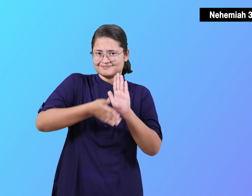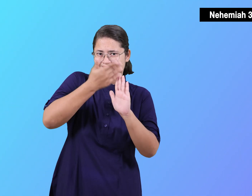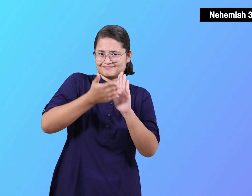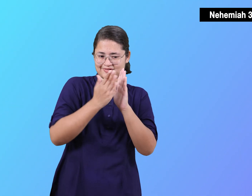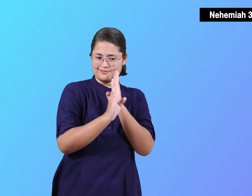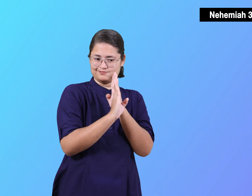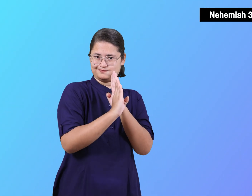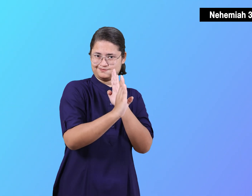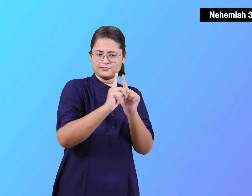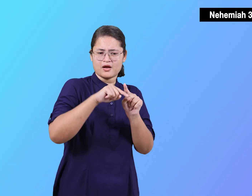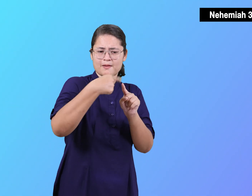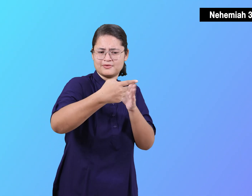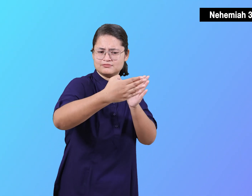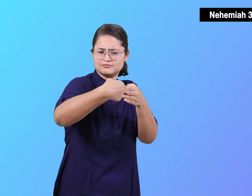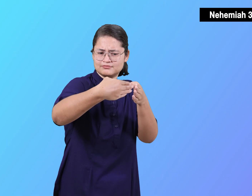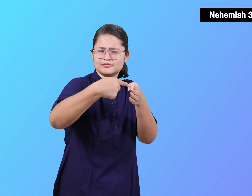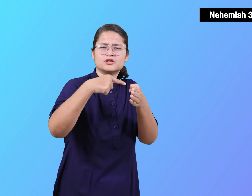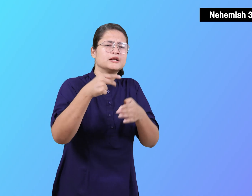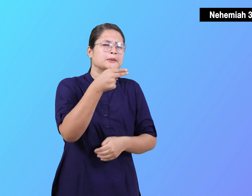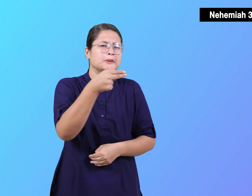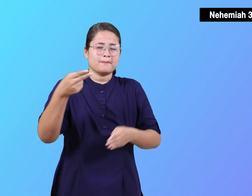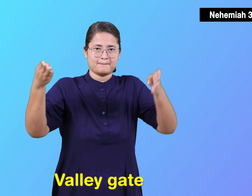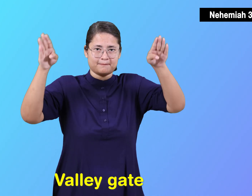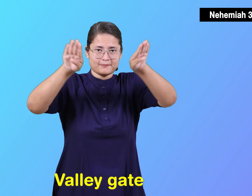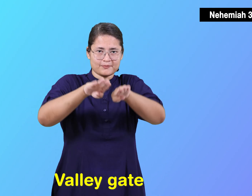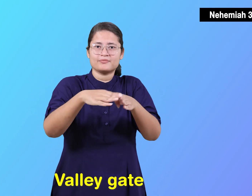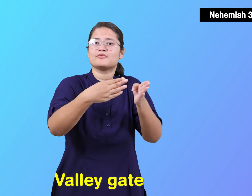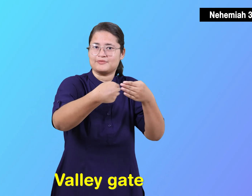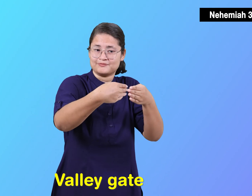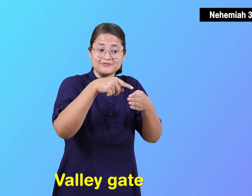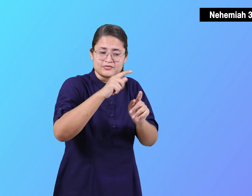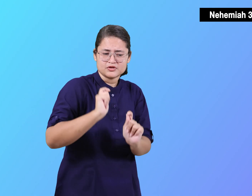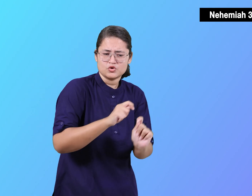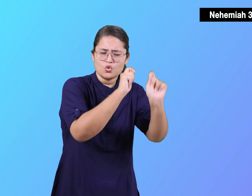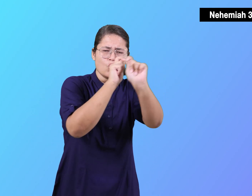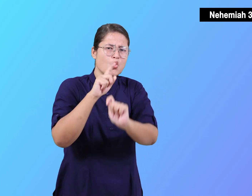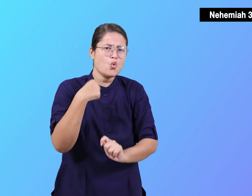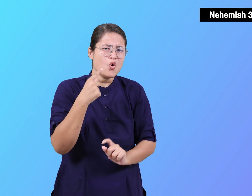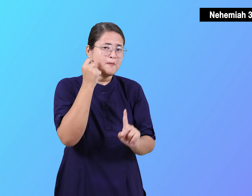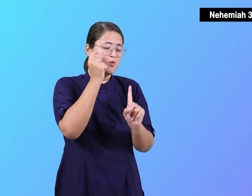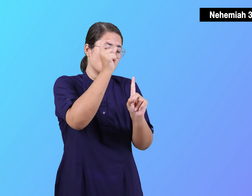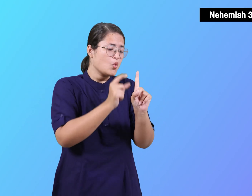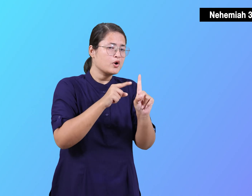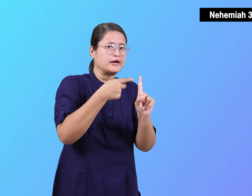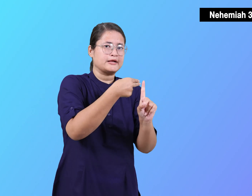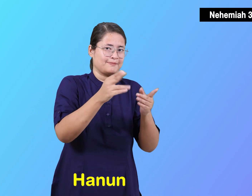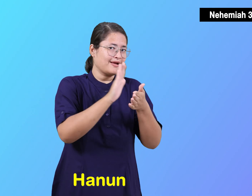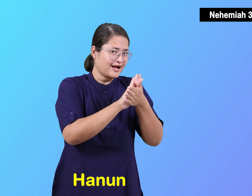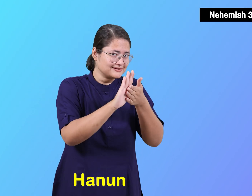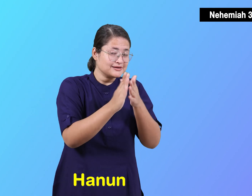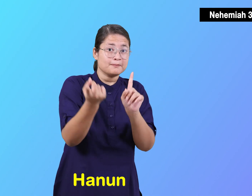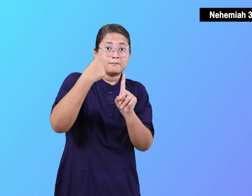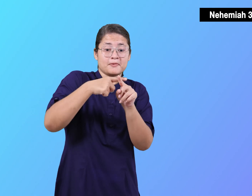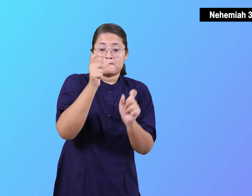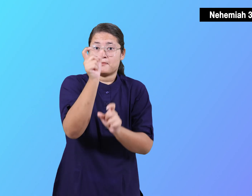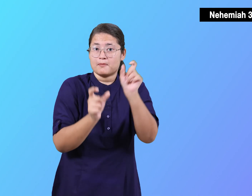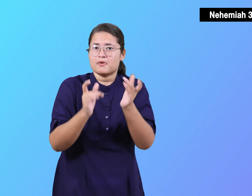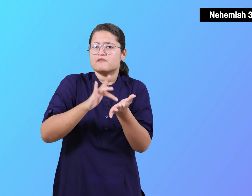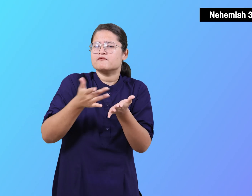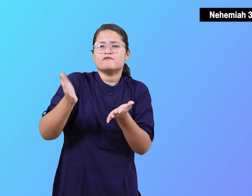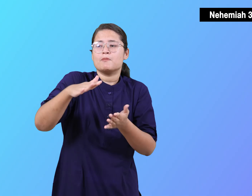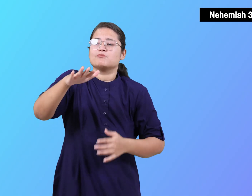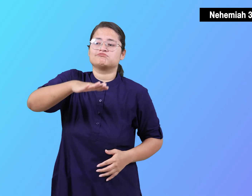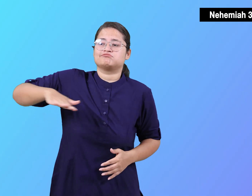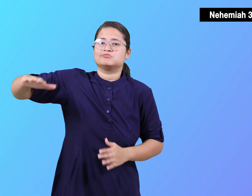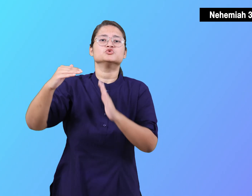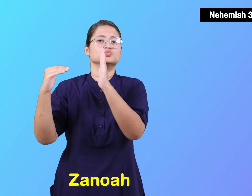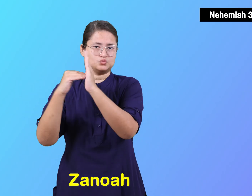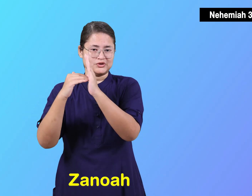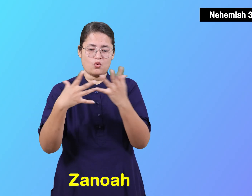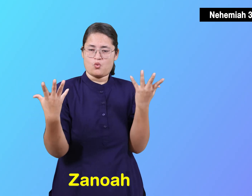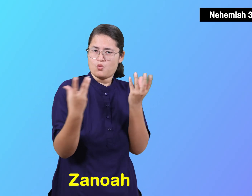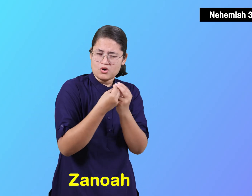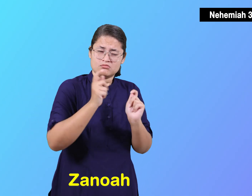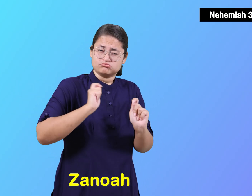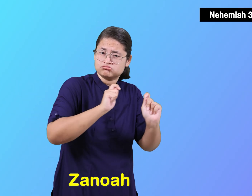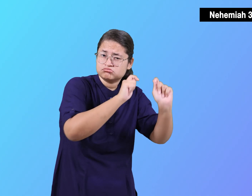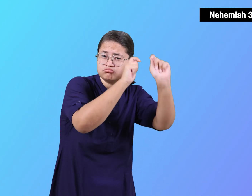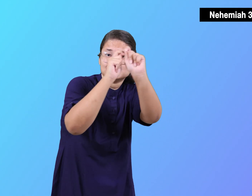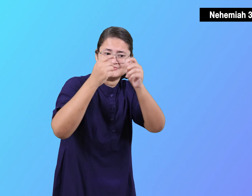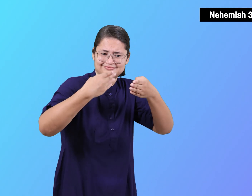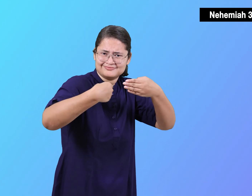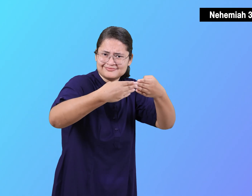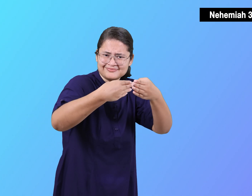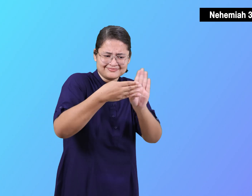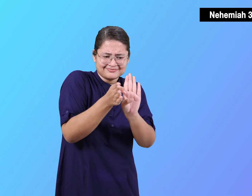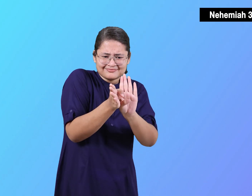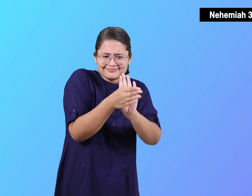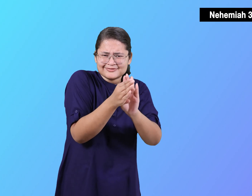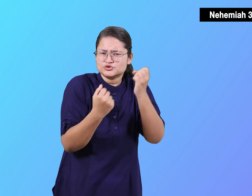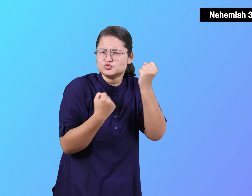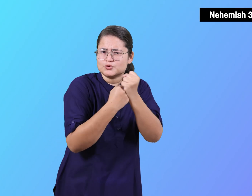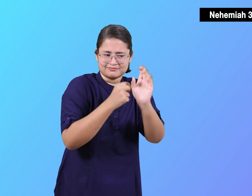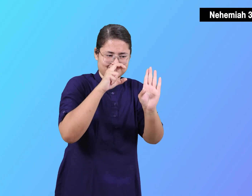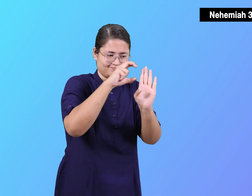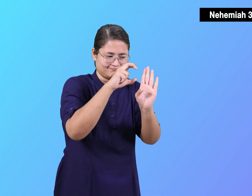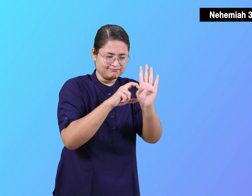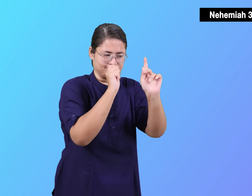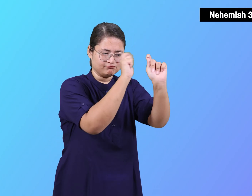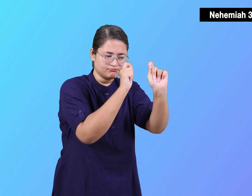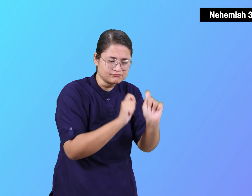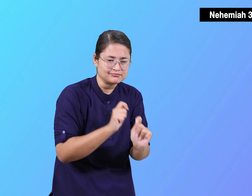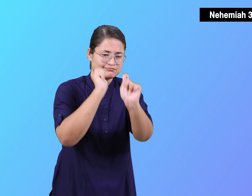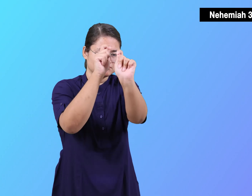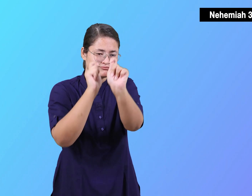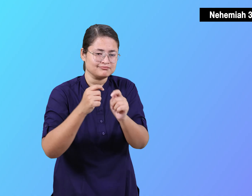The Valley Gate was repaired by Hanun and the people who live in the town of Zanoah. They repaired the Valley Gate. They set the gates on their hinges.